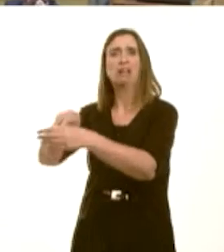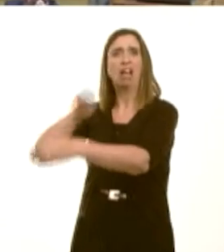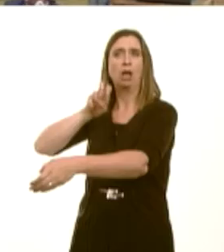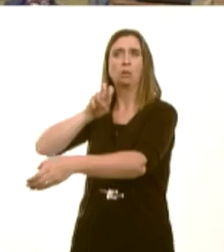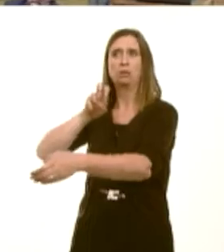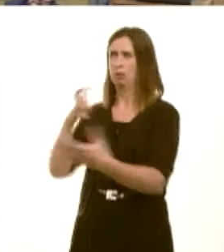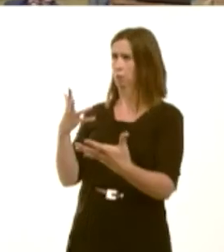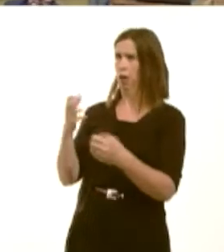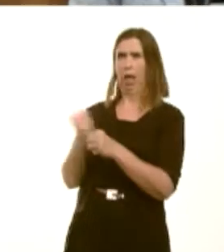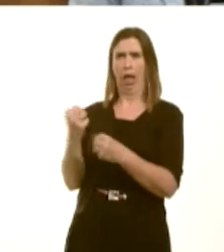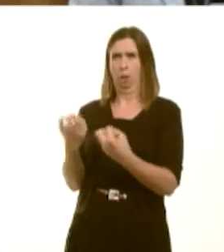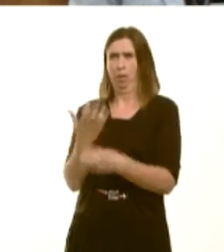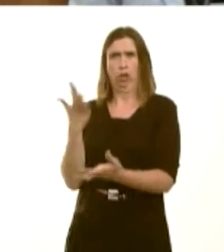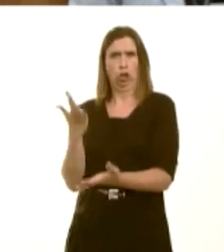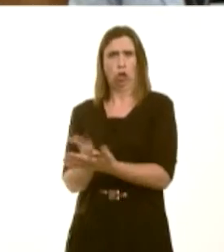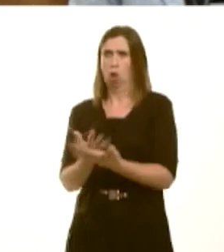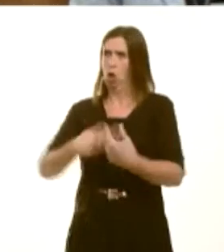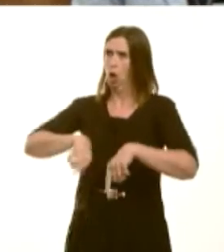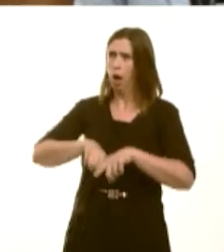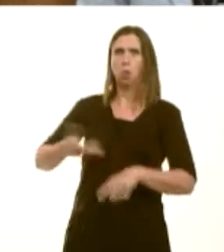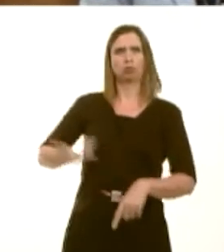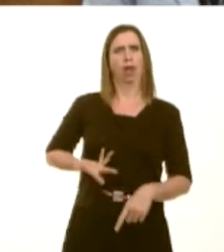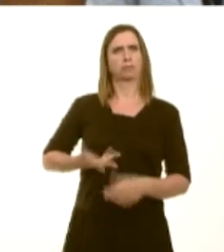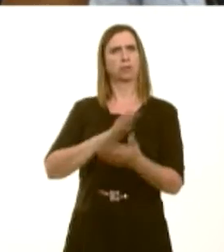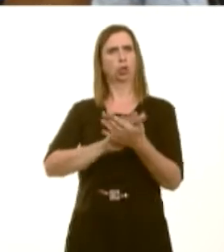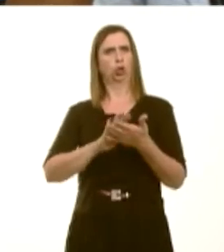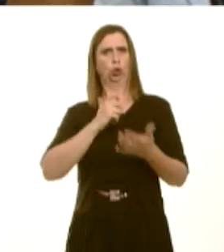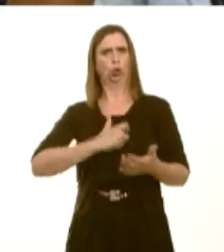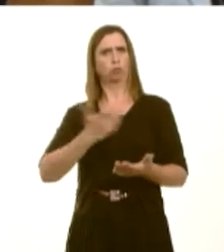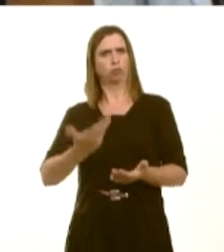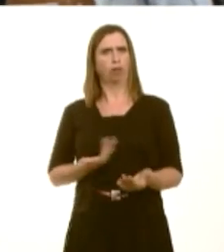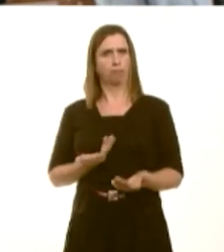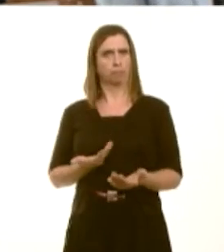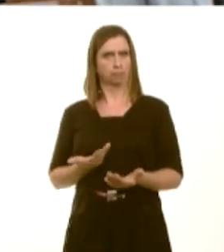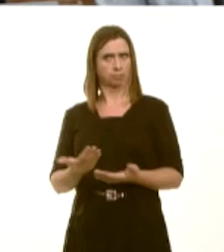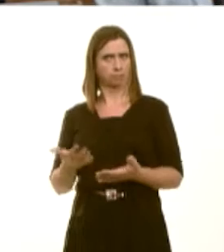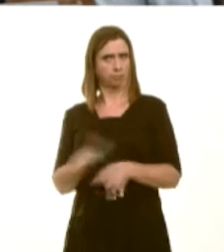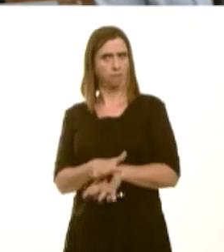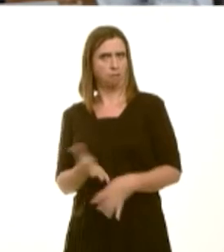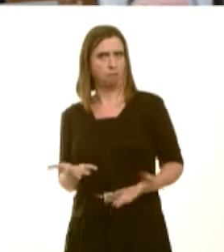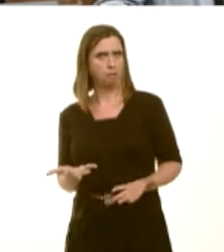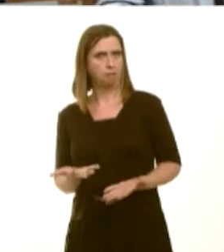Carwyn Jones: Well, first of all, I don't believe that the United Kingdom would continue